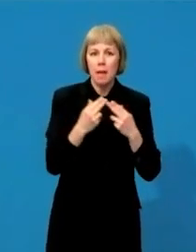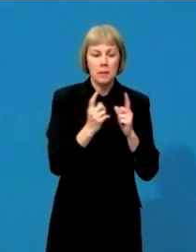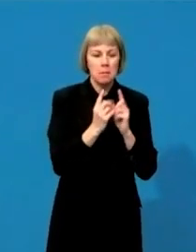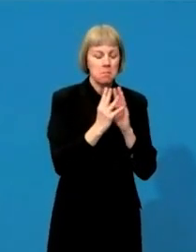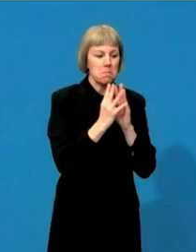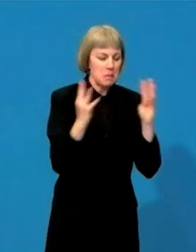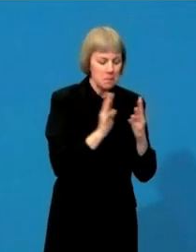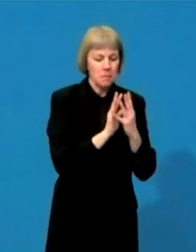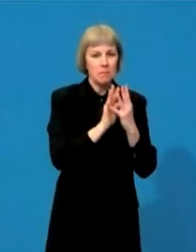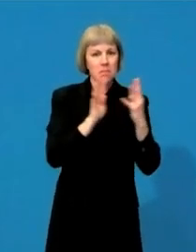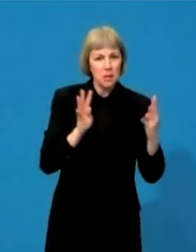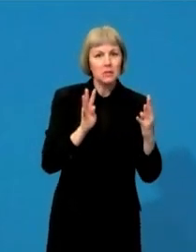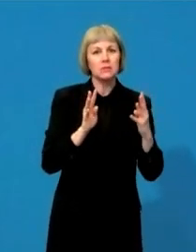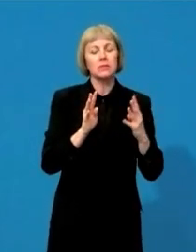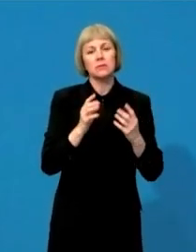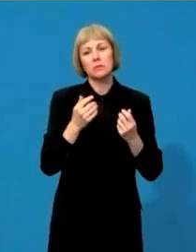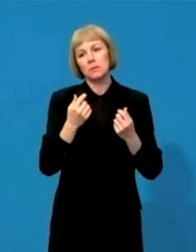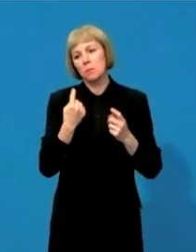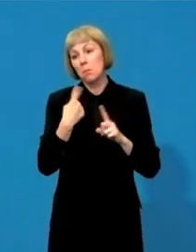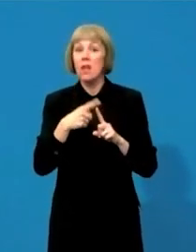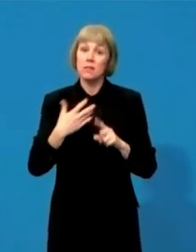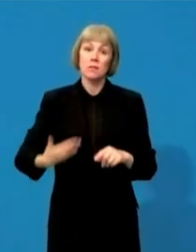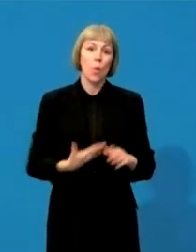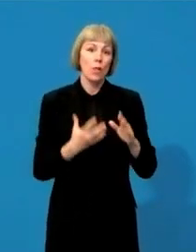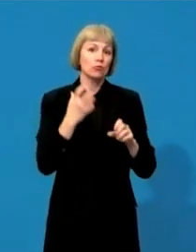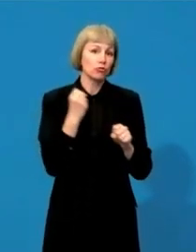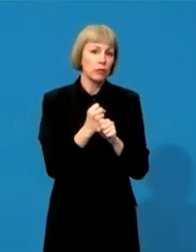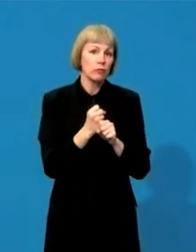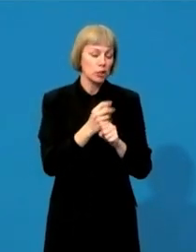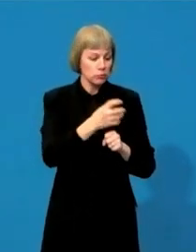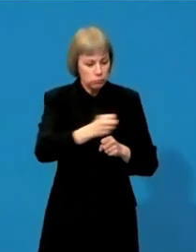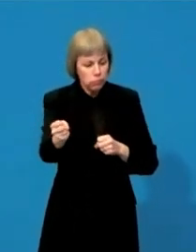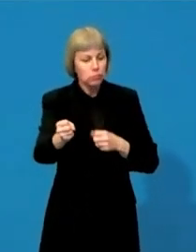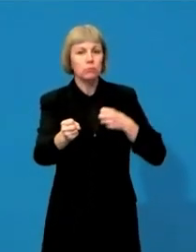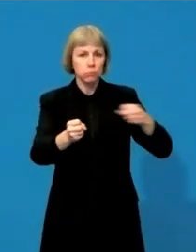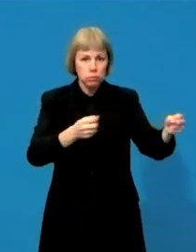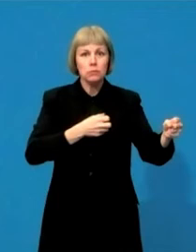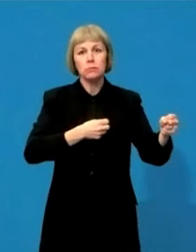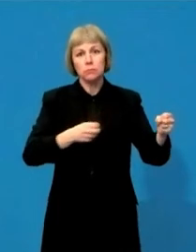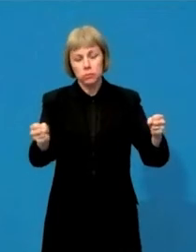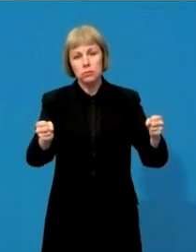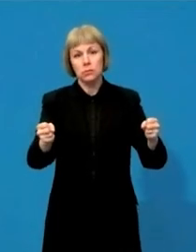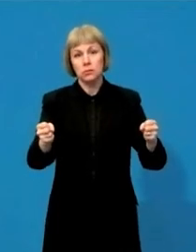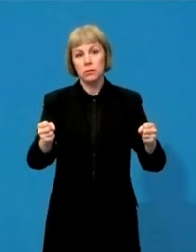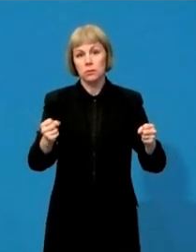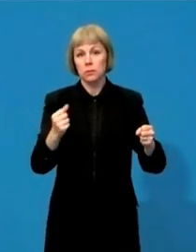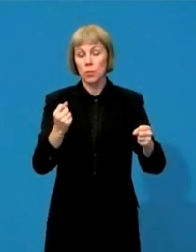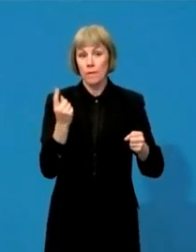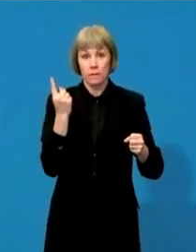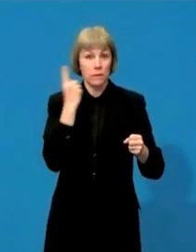talked about, the Stolen Generation, we've heard a lot about that in this hearing today. So I've got a question about that.